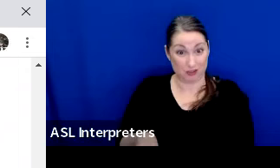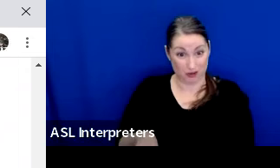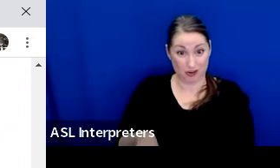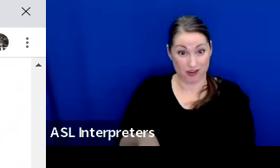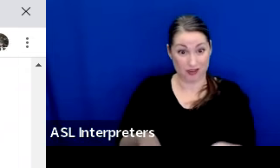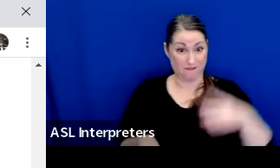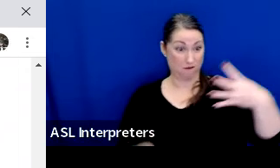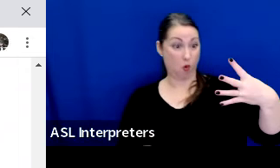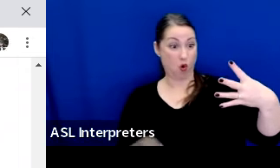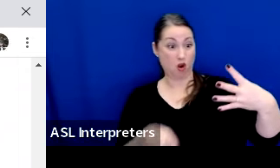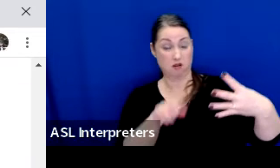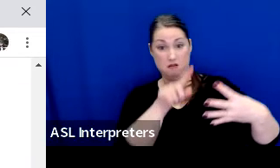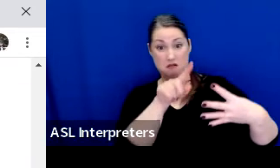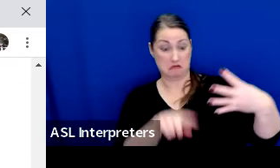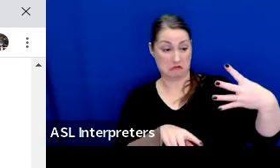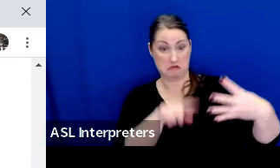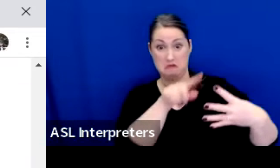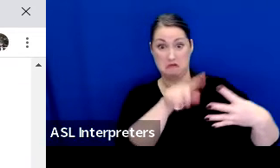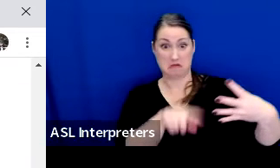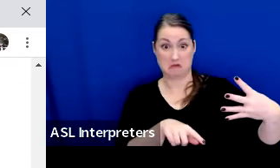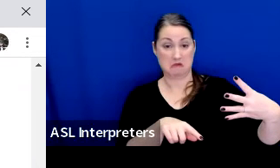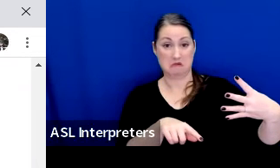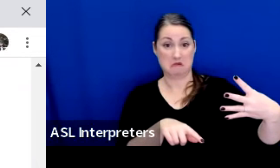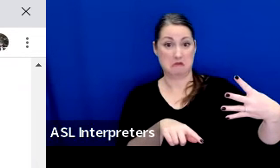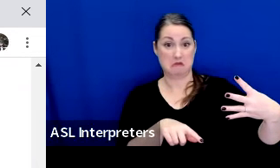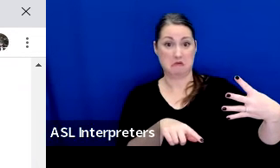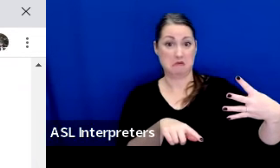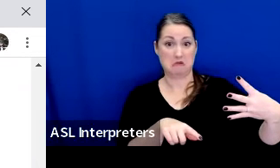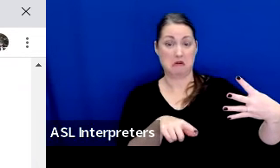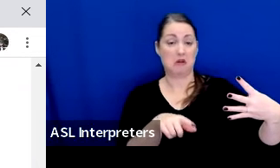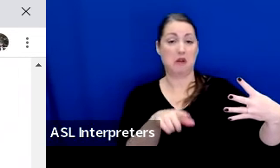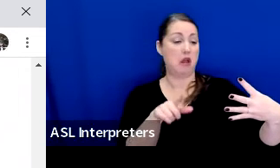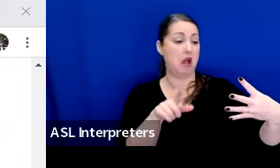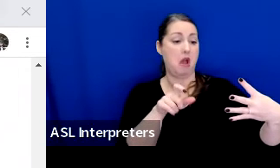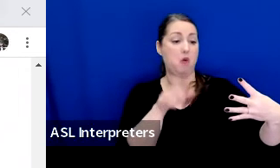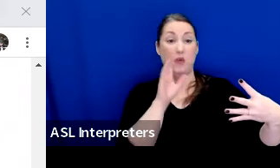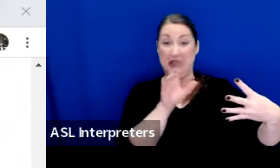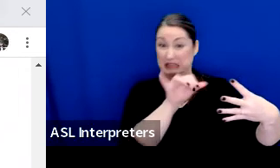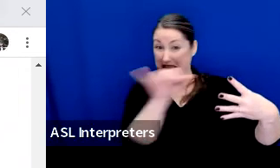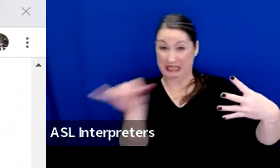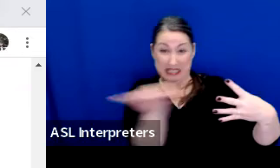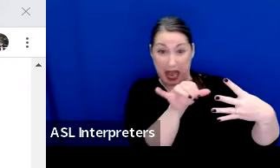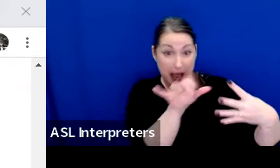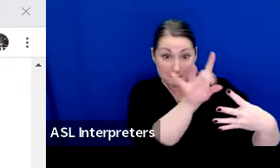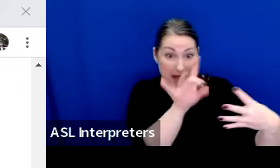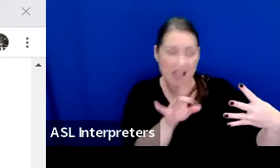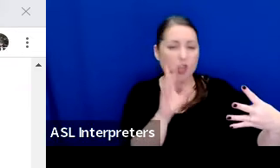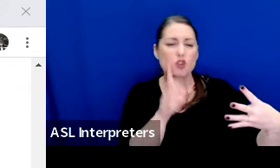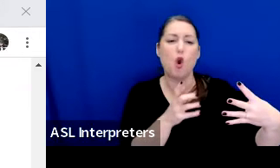They're going to almost certainly going to get different letters. So if I preview this, you'll see x cubed e to the nine